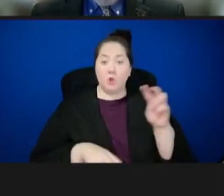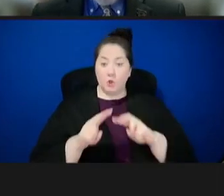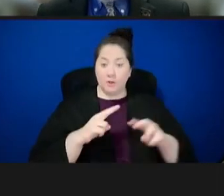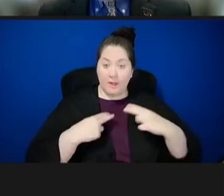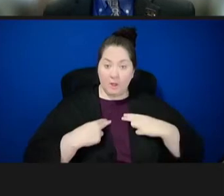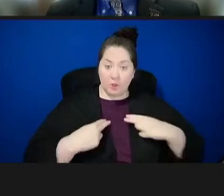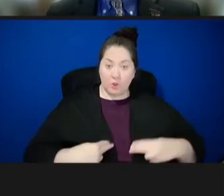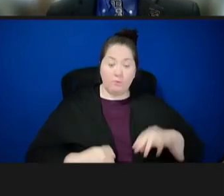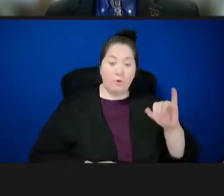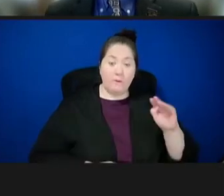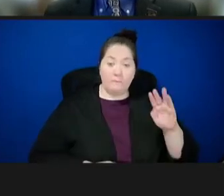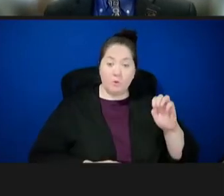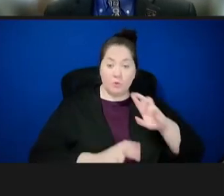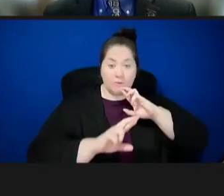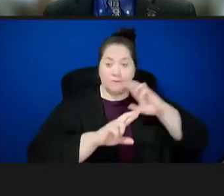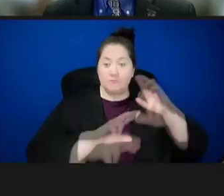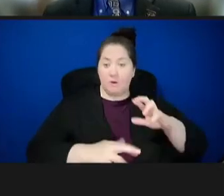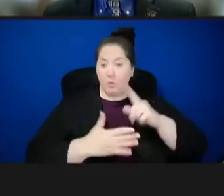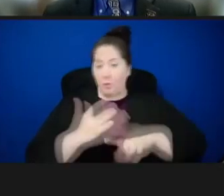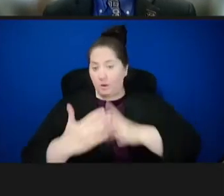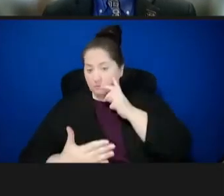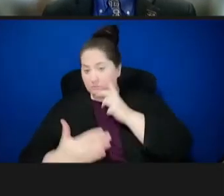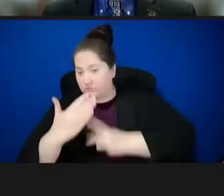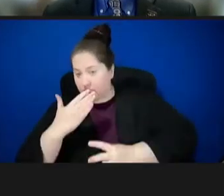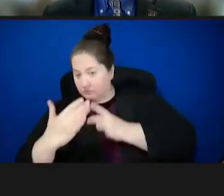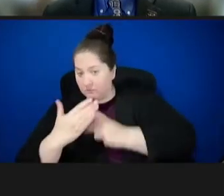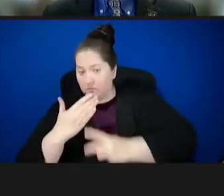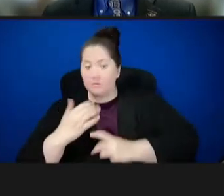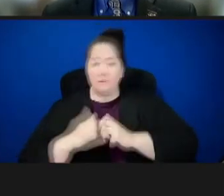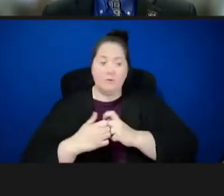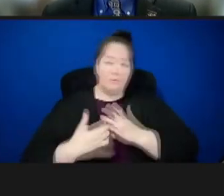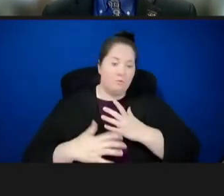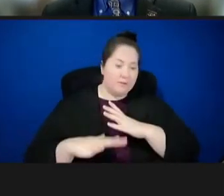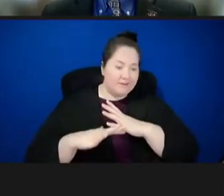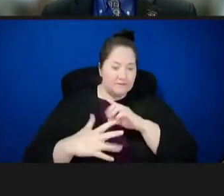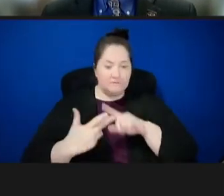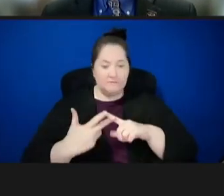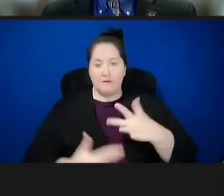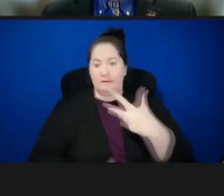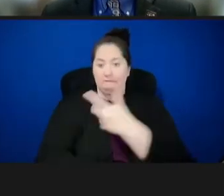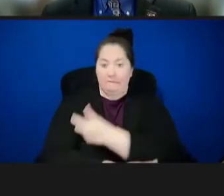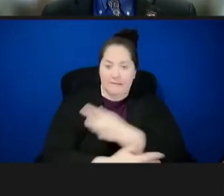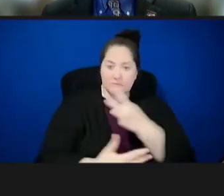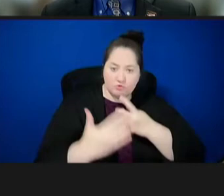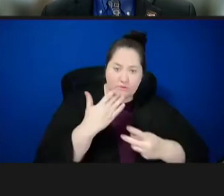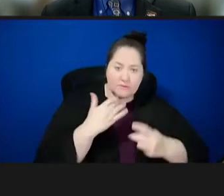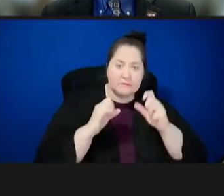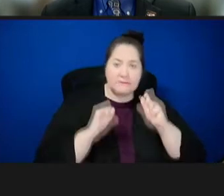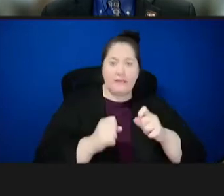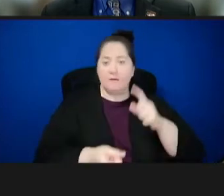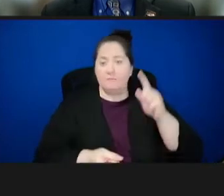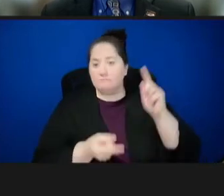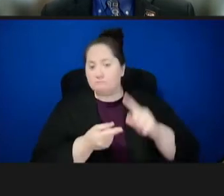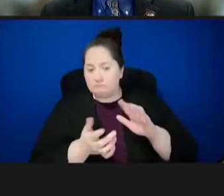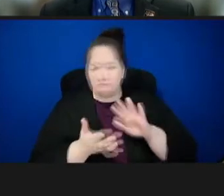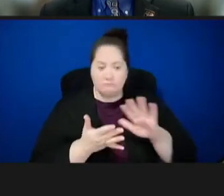responses and what's predictive of protection, what vaccines predict that they can induce them.